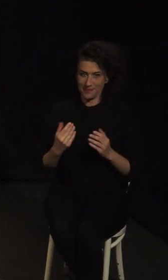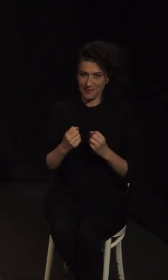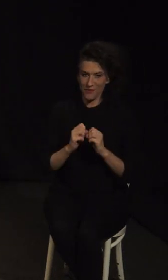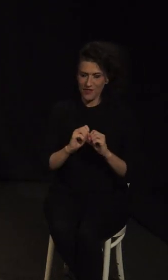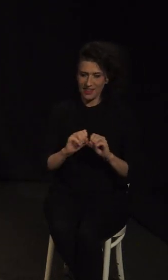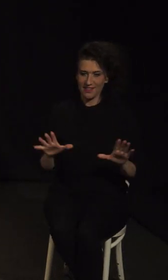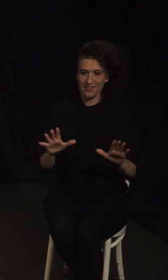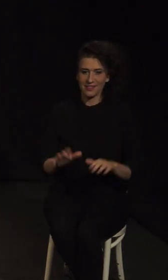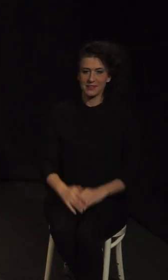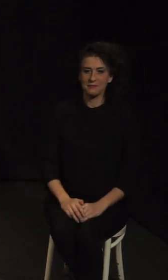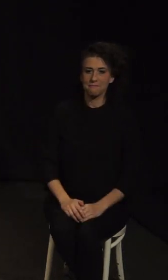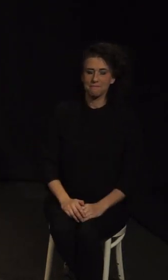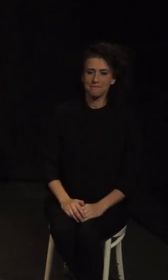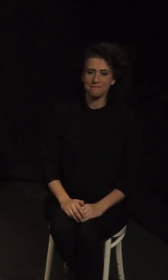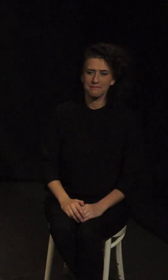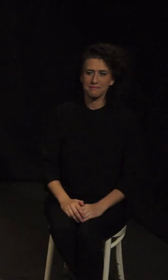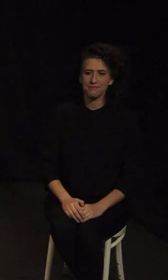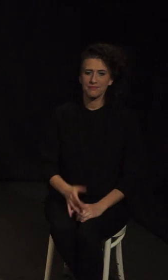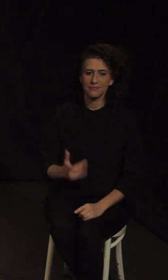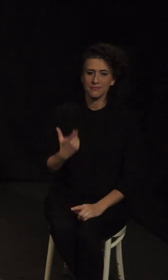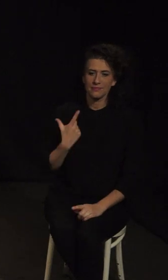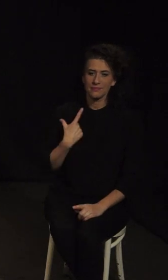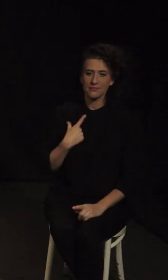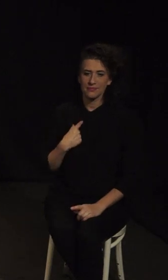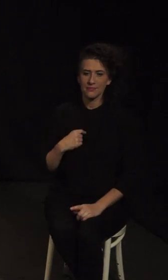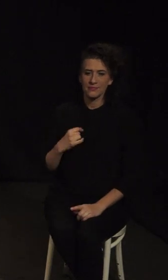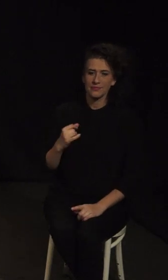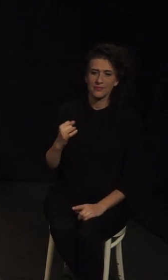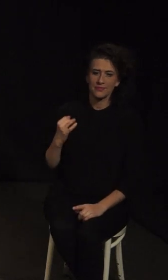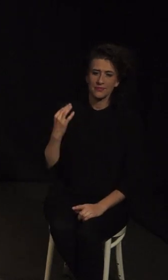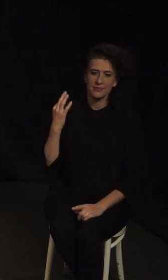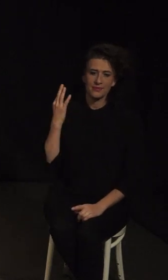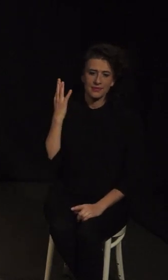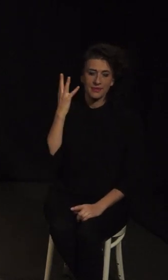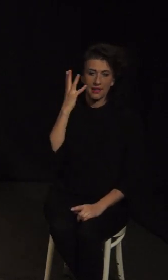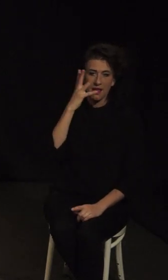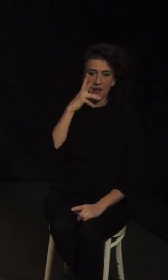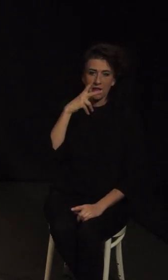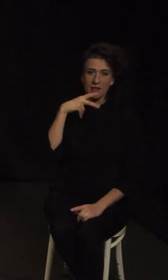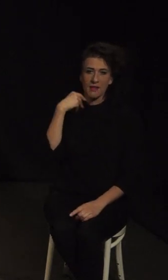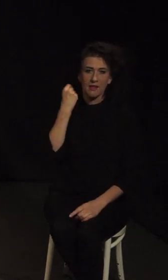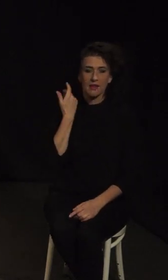"The ants, drawn by her stockings' gleaming white..."